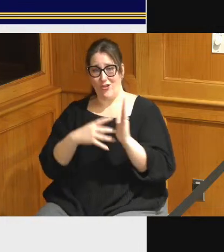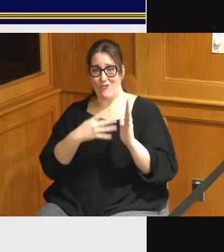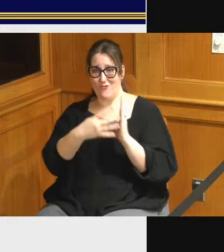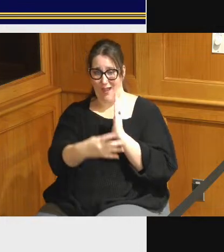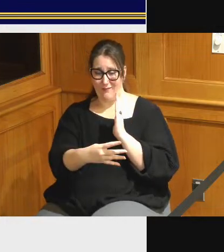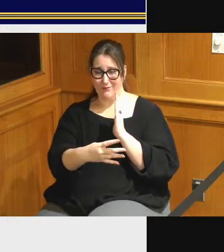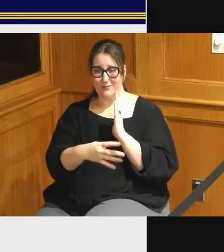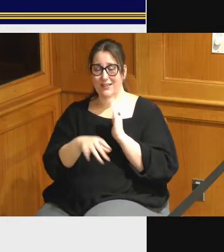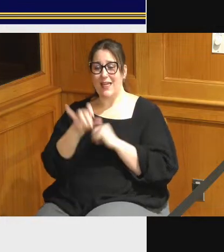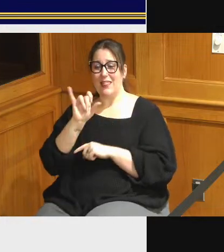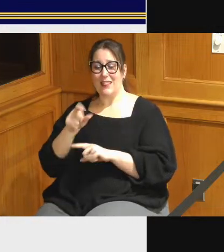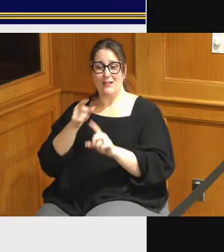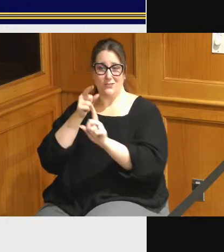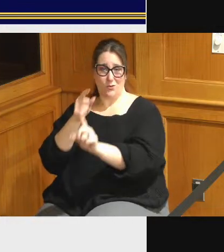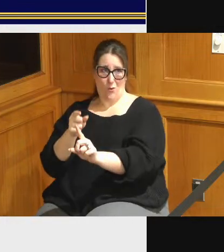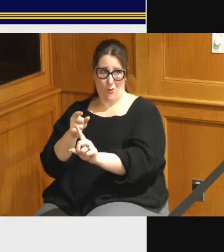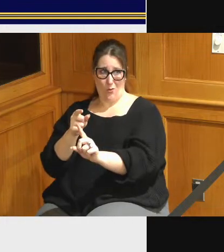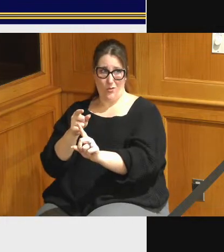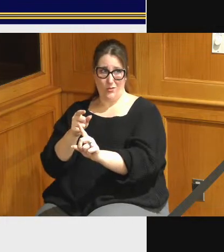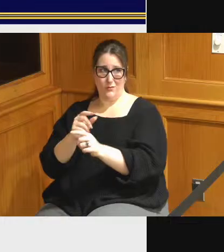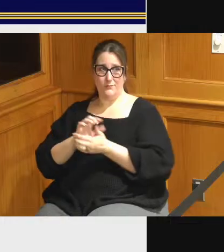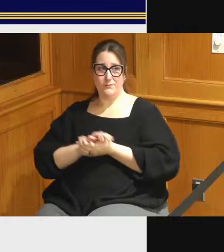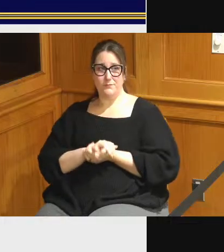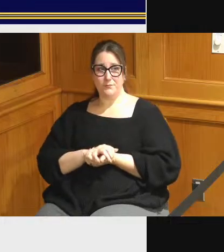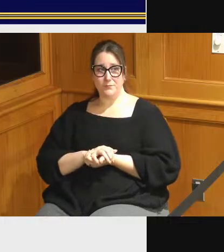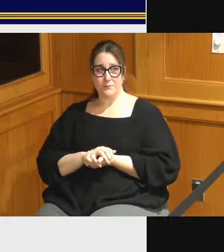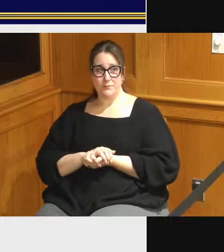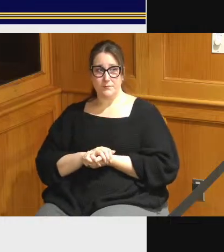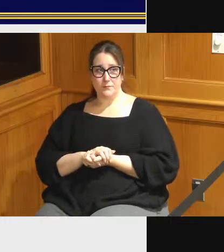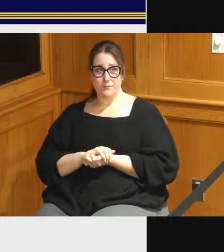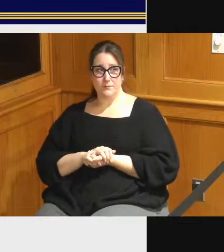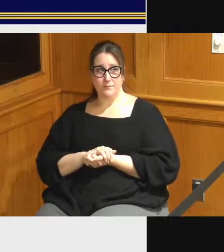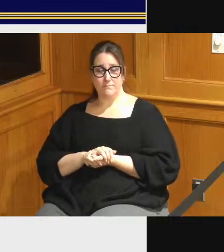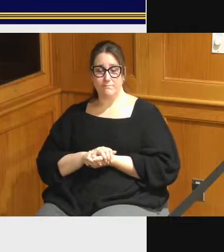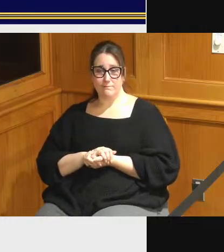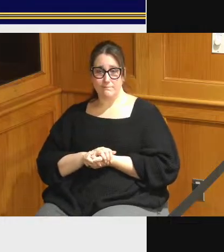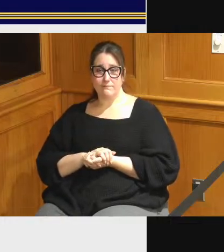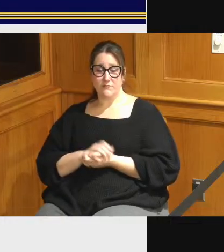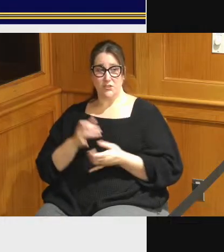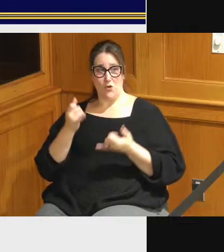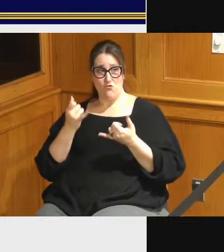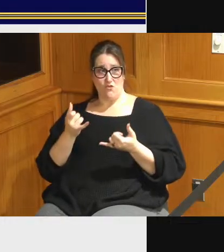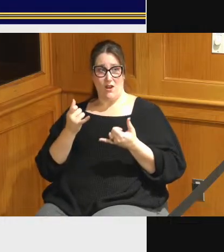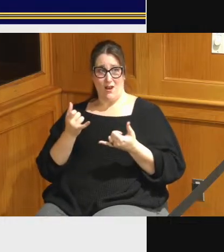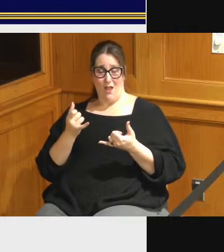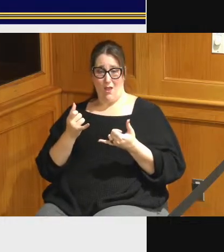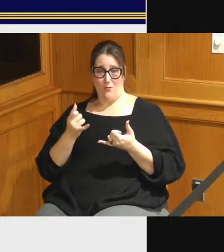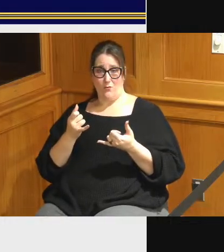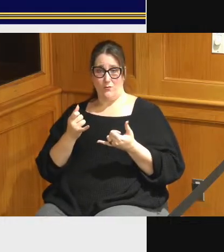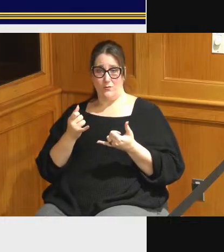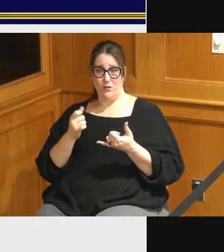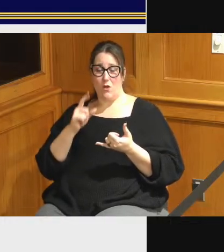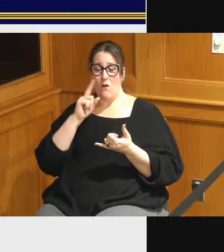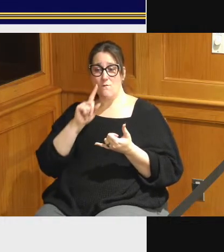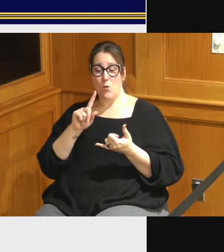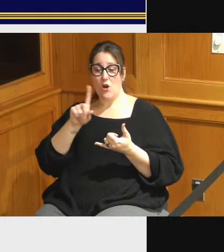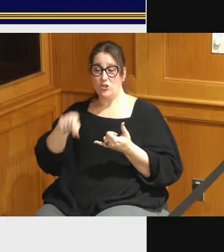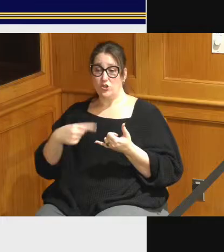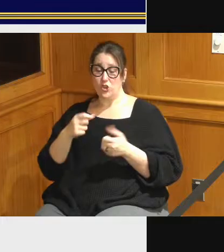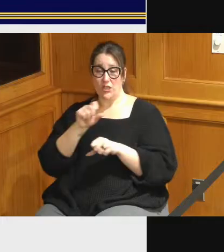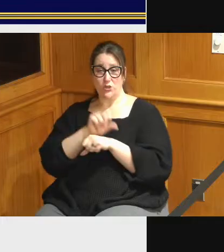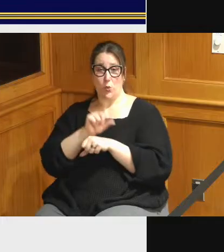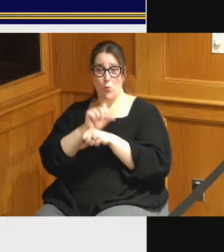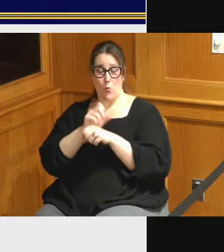is our goal. That's what we're working towards. And you know right now for personnel alone we are